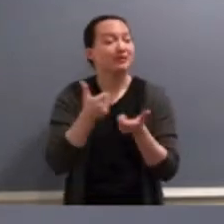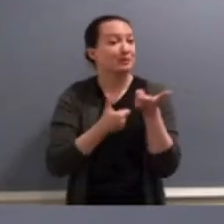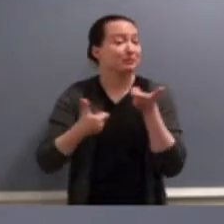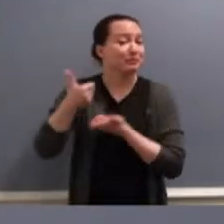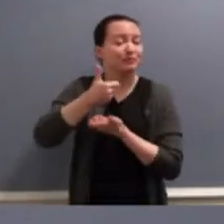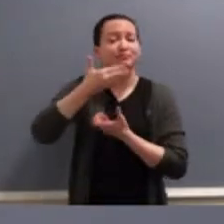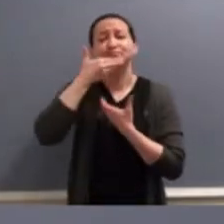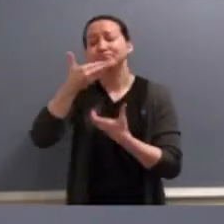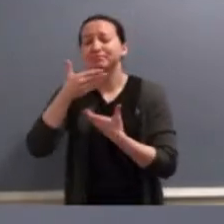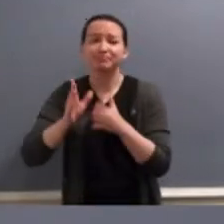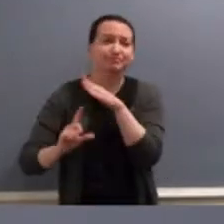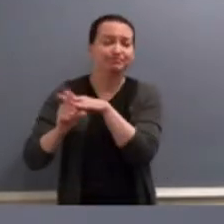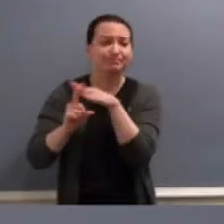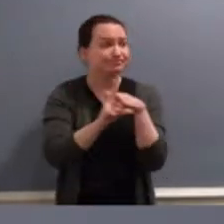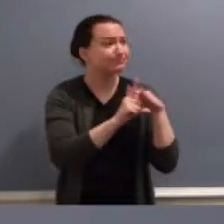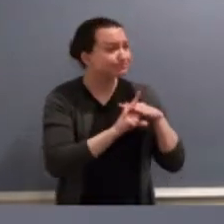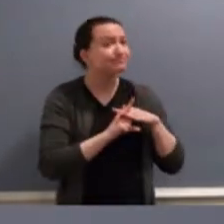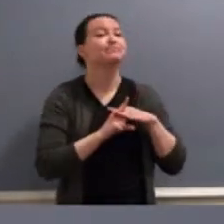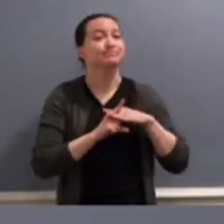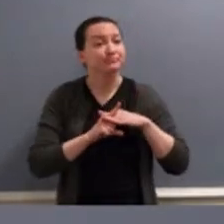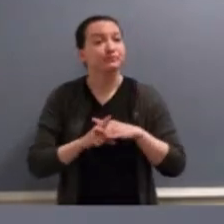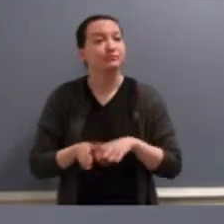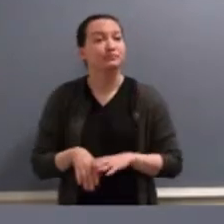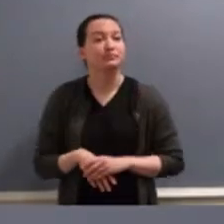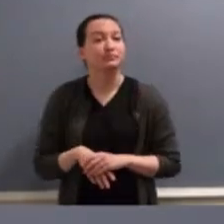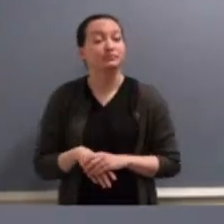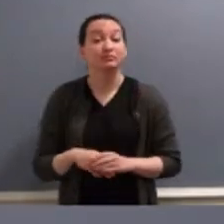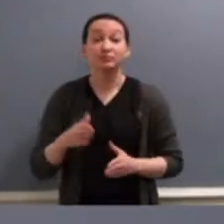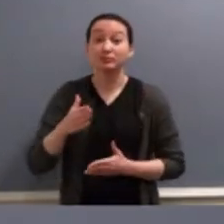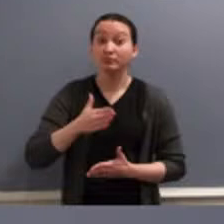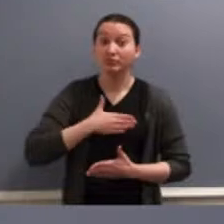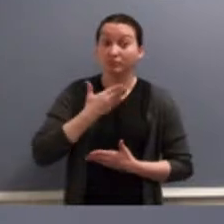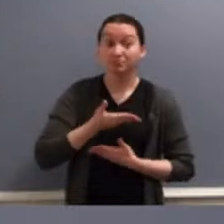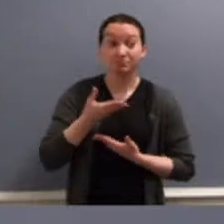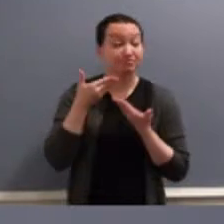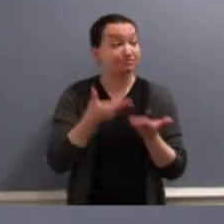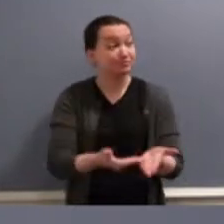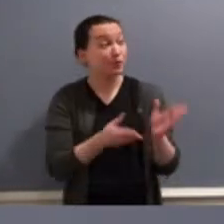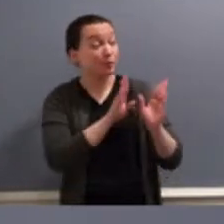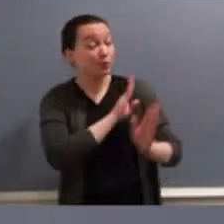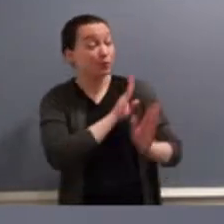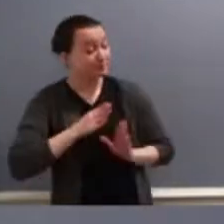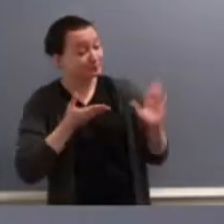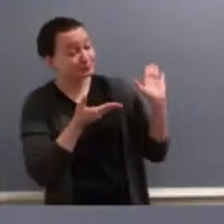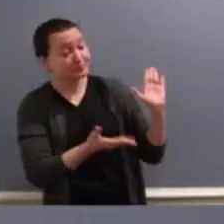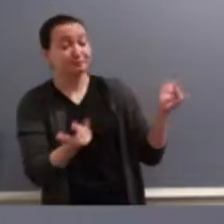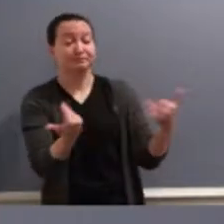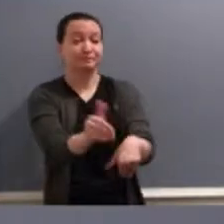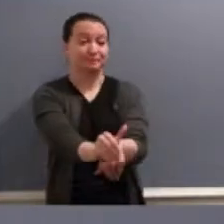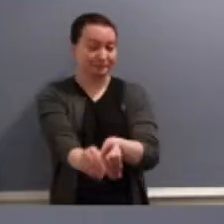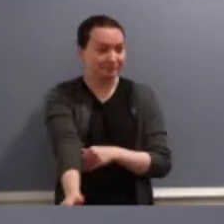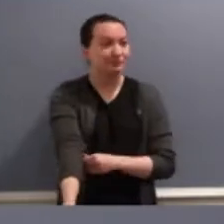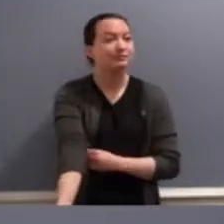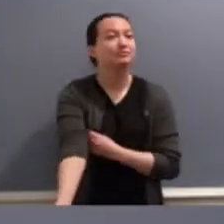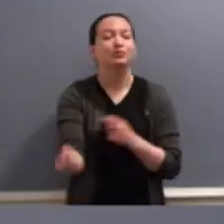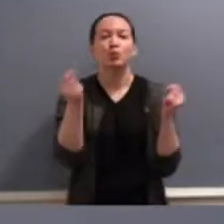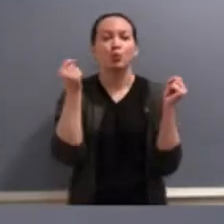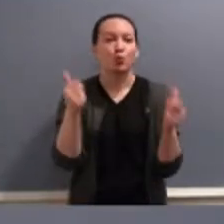appreciate their turnout and I'm happy to present to the Board this evening a quick run-through